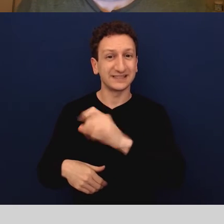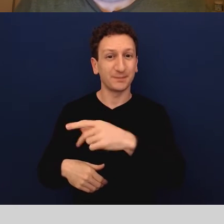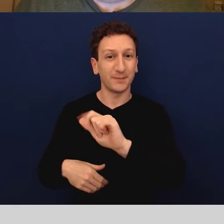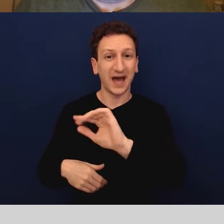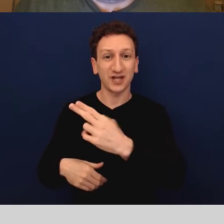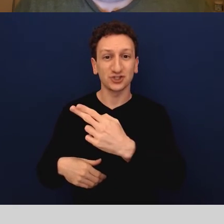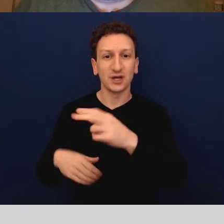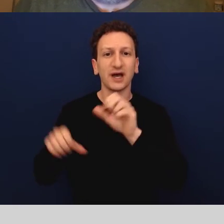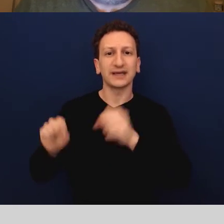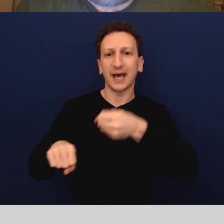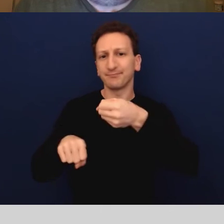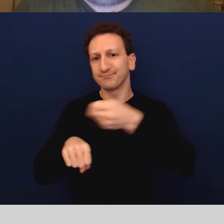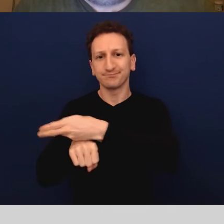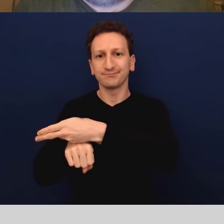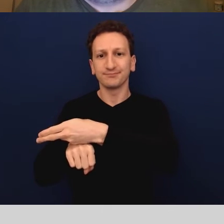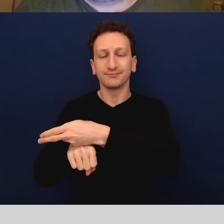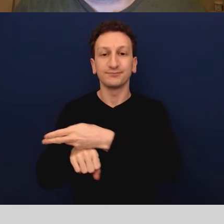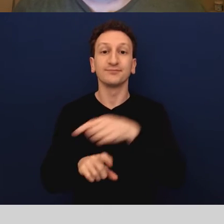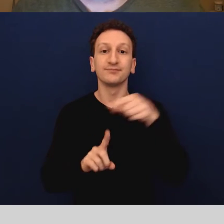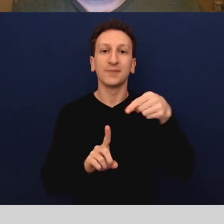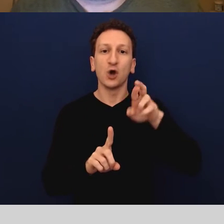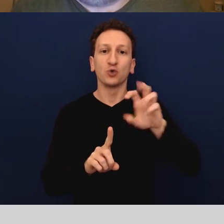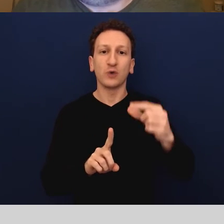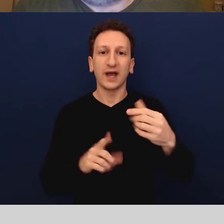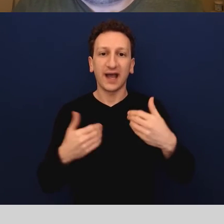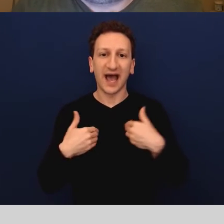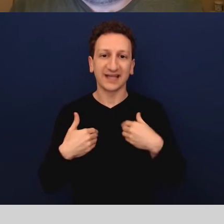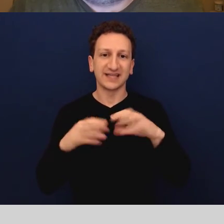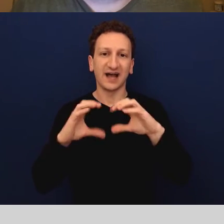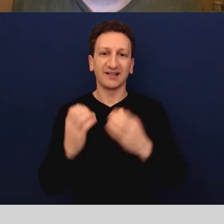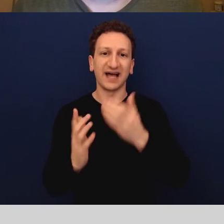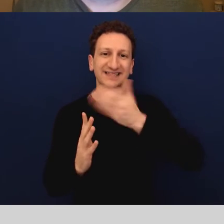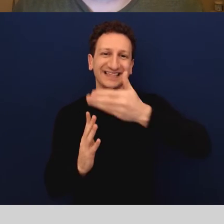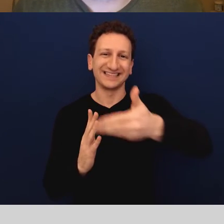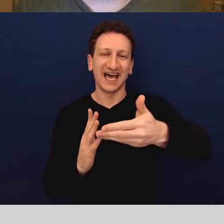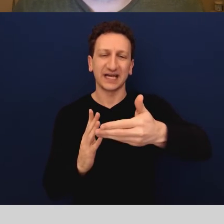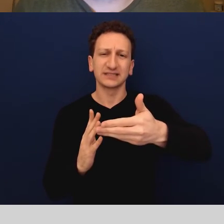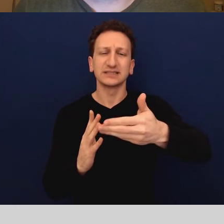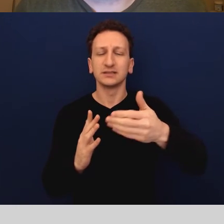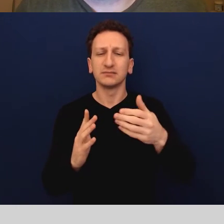which basically is how it implements type based dispatch. Very similar to how single dispatch does it.